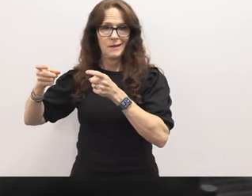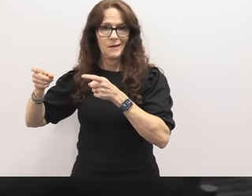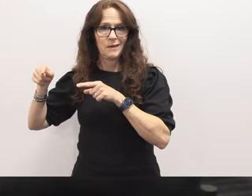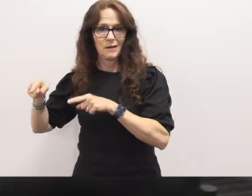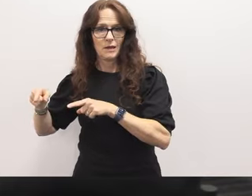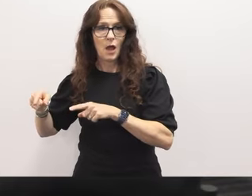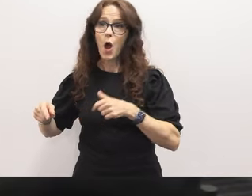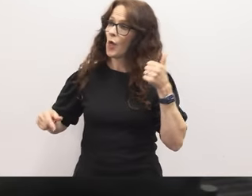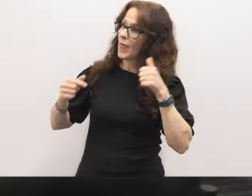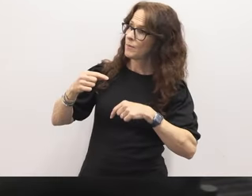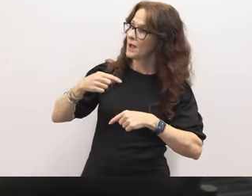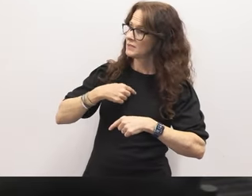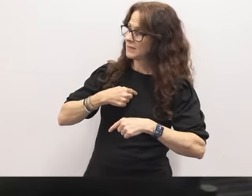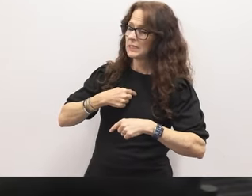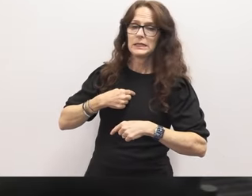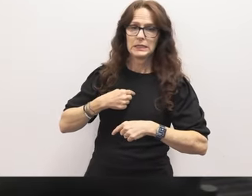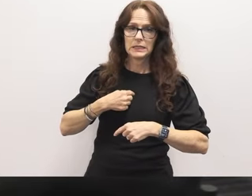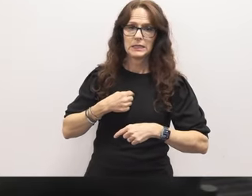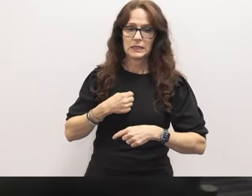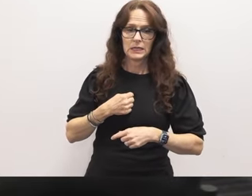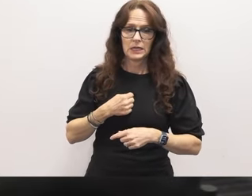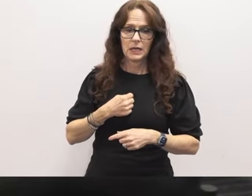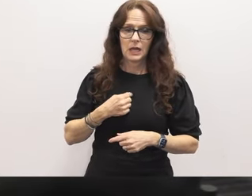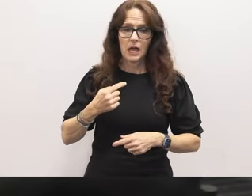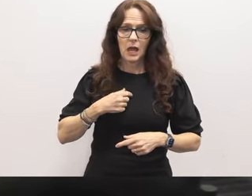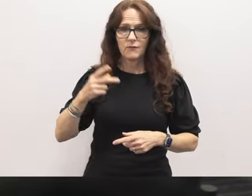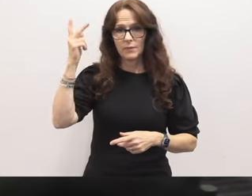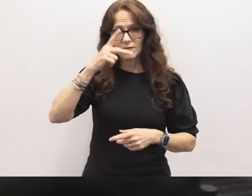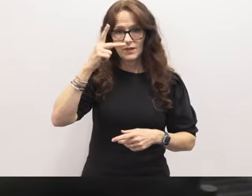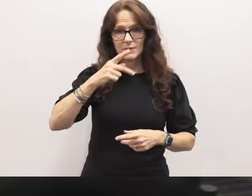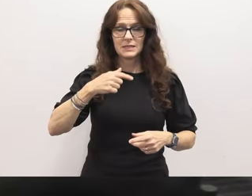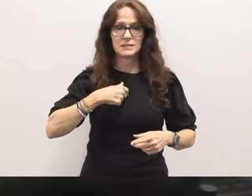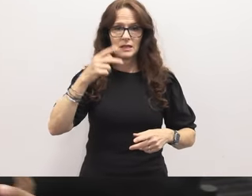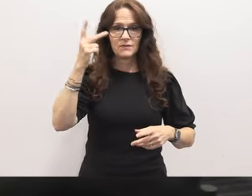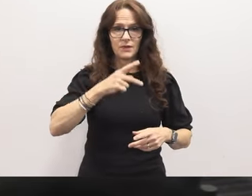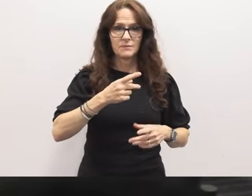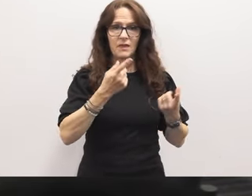because I'm from the Philippines and in the Philippines there's this different